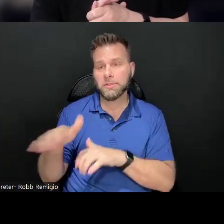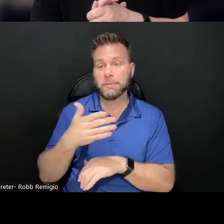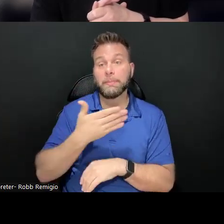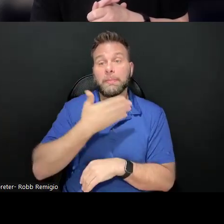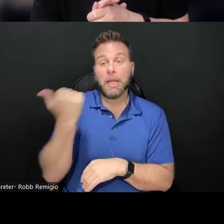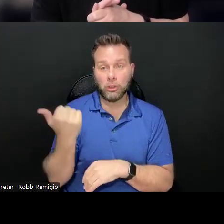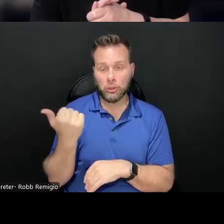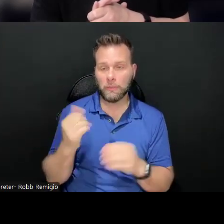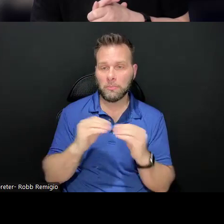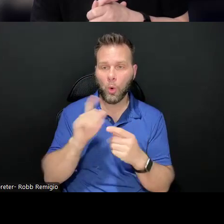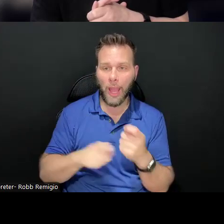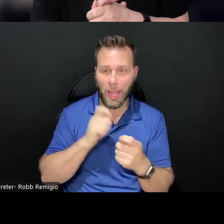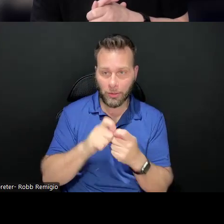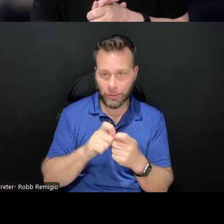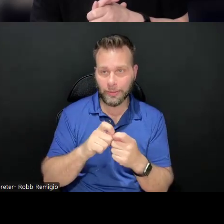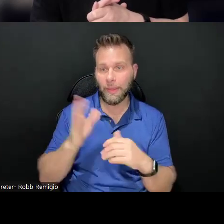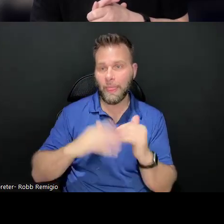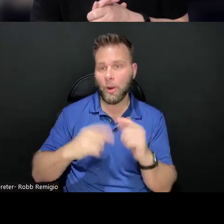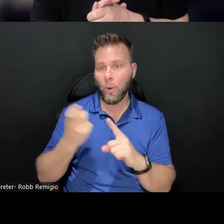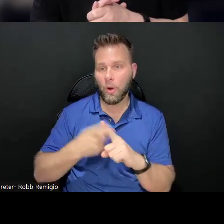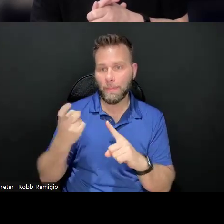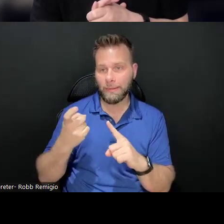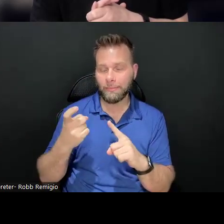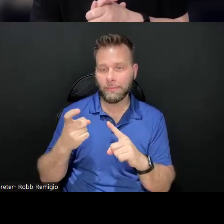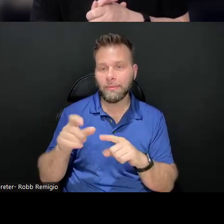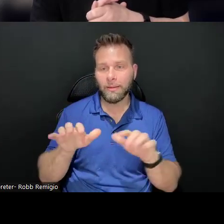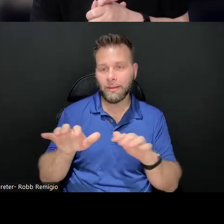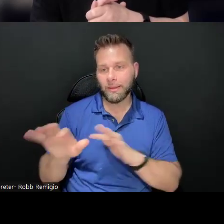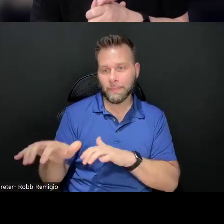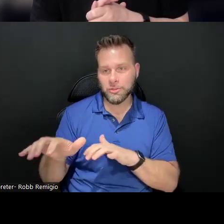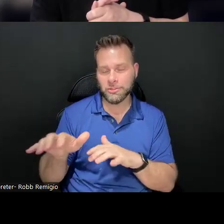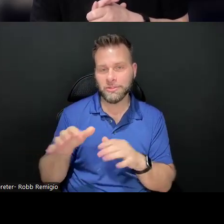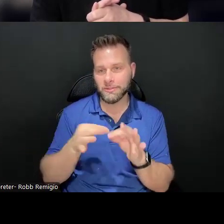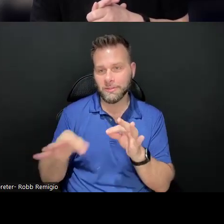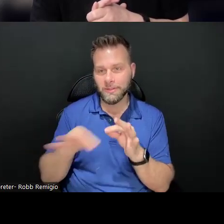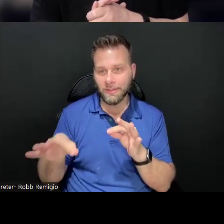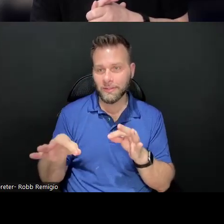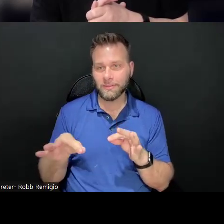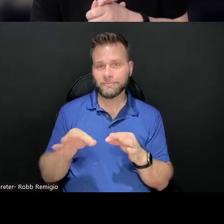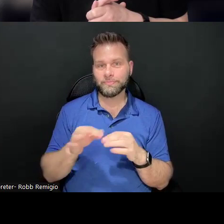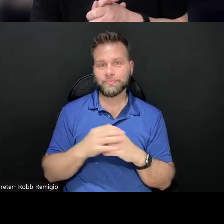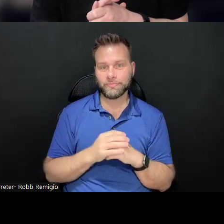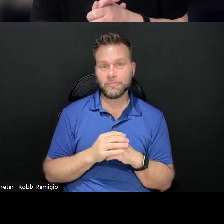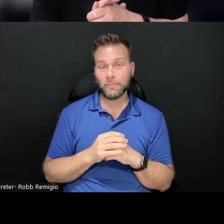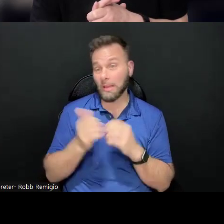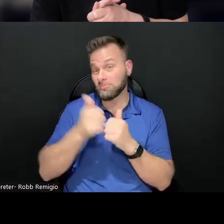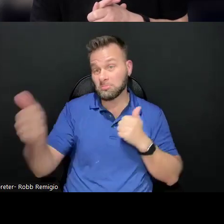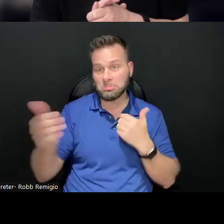Much better, much more accurate than automatic captioning can possibly be over any kind of a distance, and it